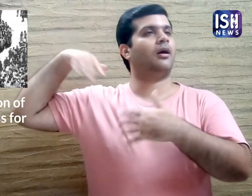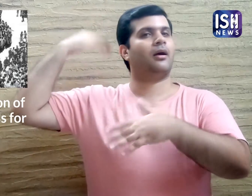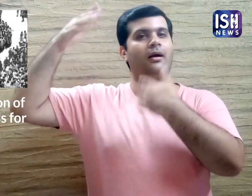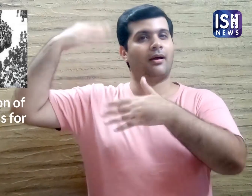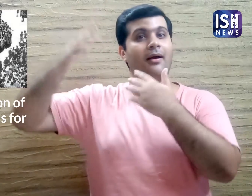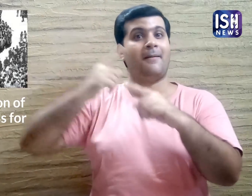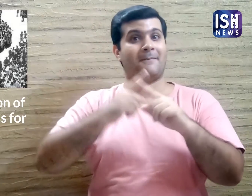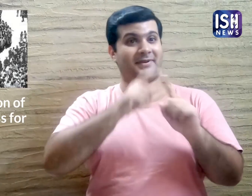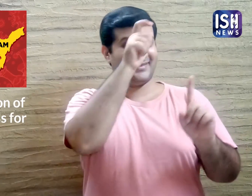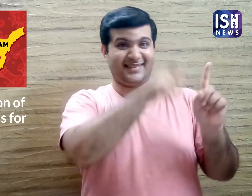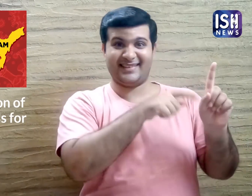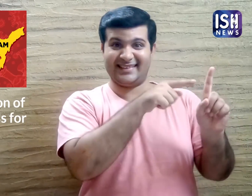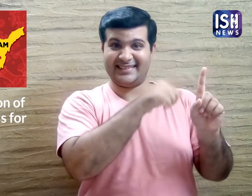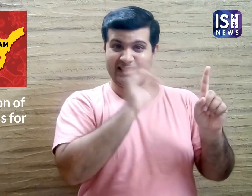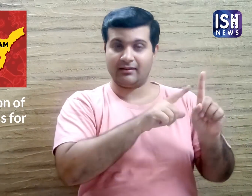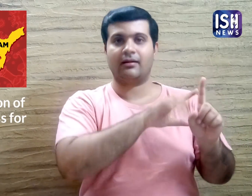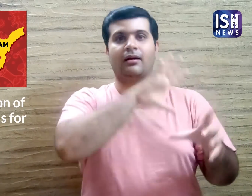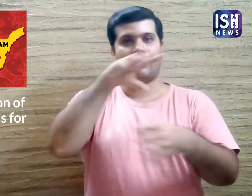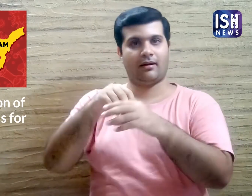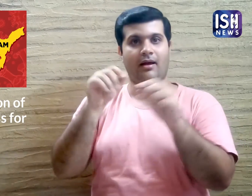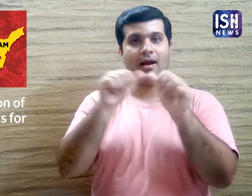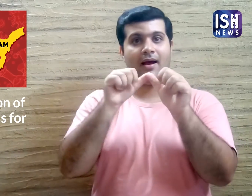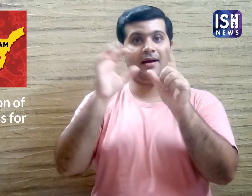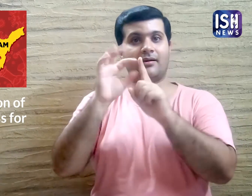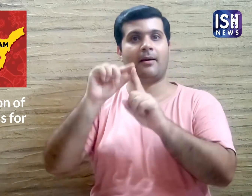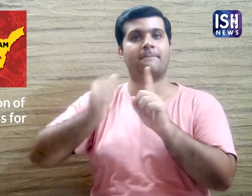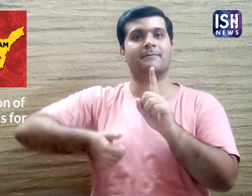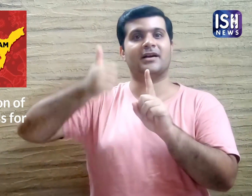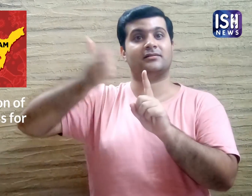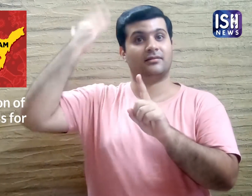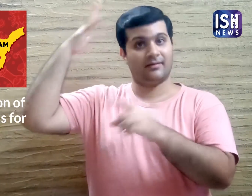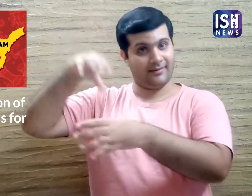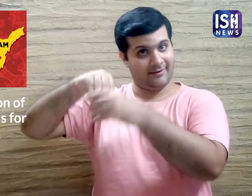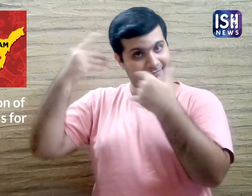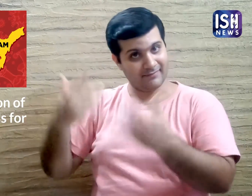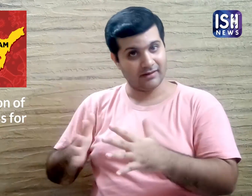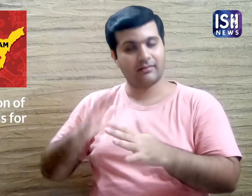The Minister was also the President of AAD before.